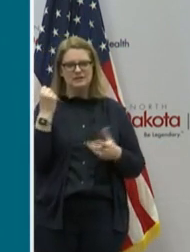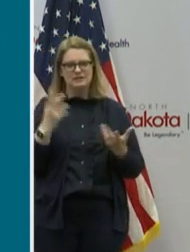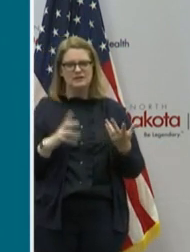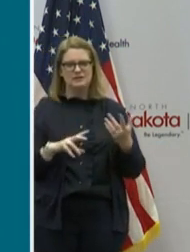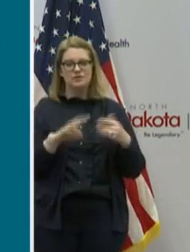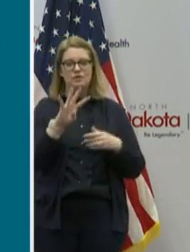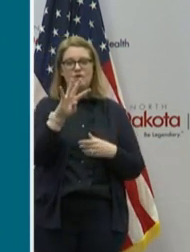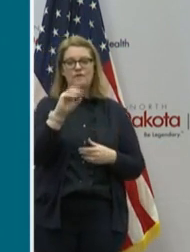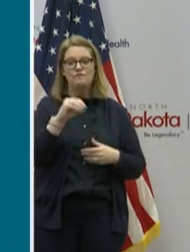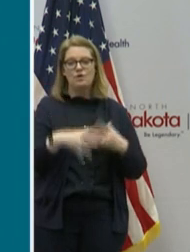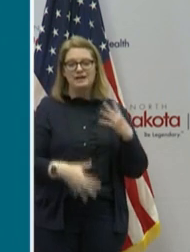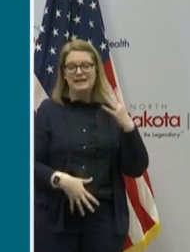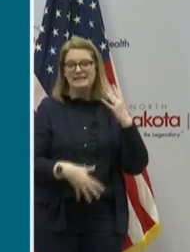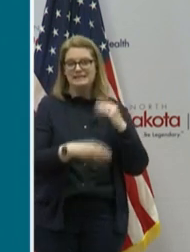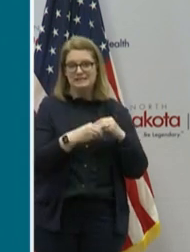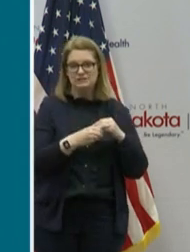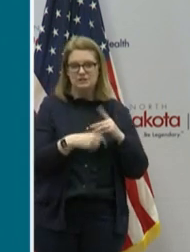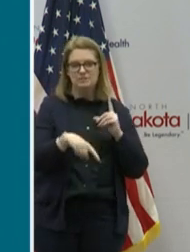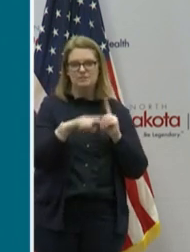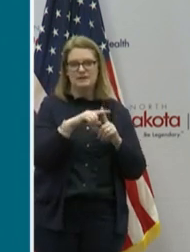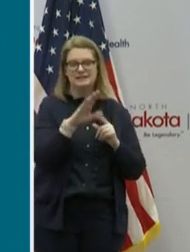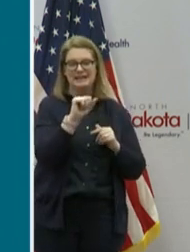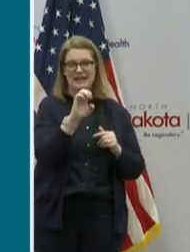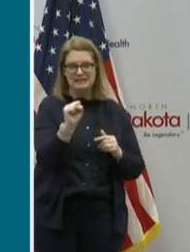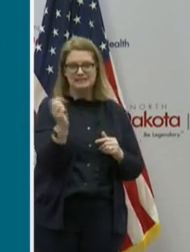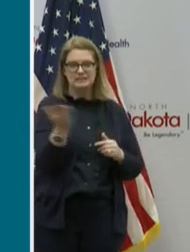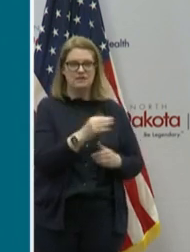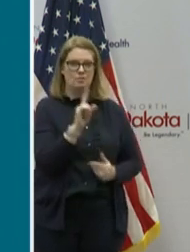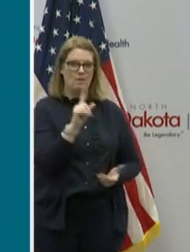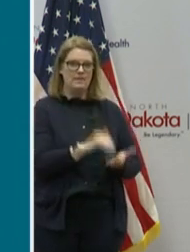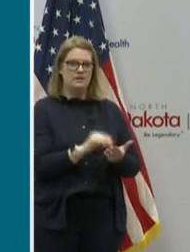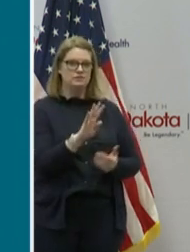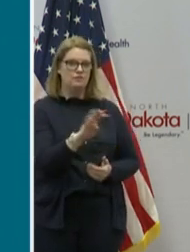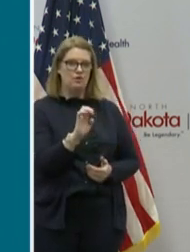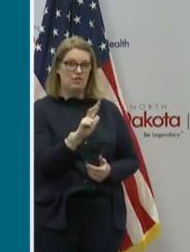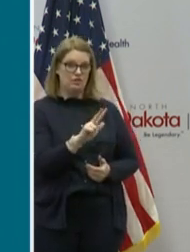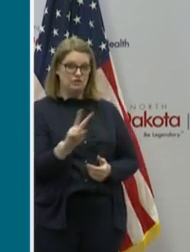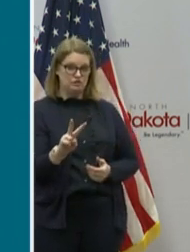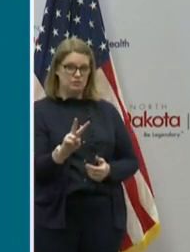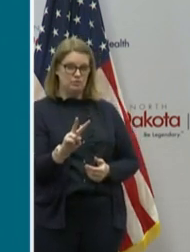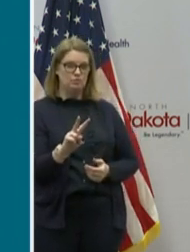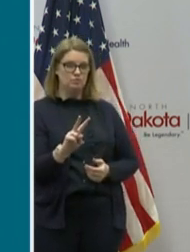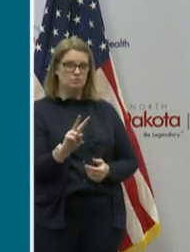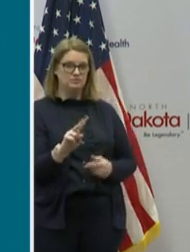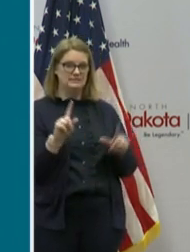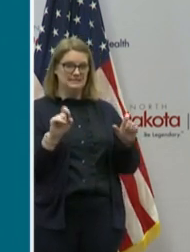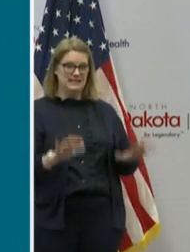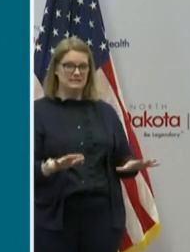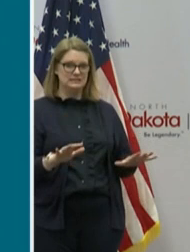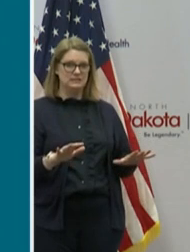OVER THE WEEKEND, LOOKING BACK ON SATURDAY'S NUMBERS, WE REPORTED 40 ADDITIONAL POSITIVE